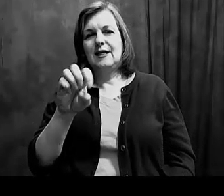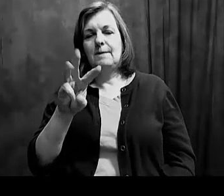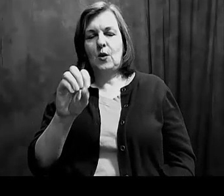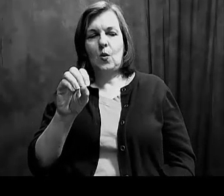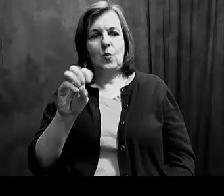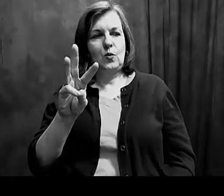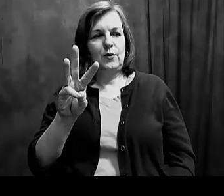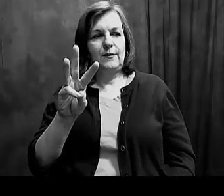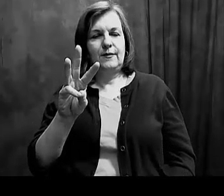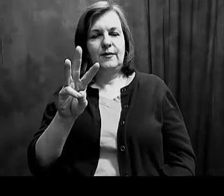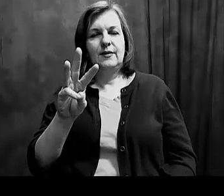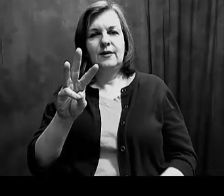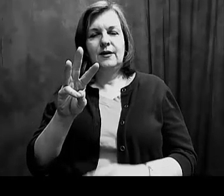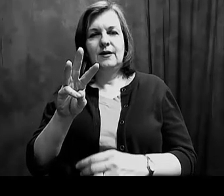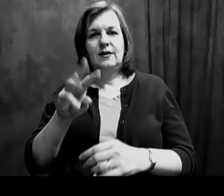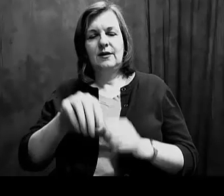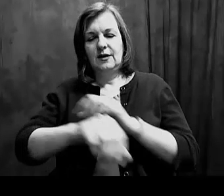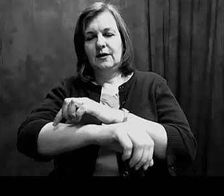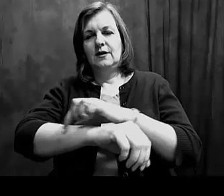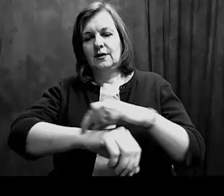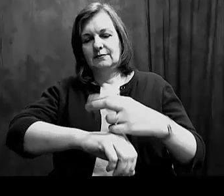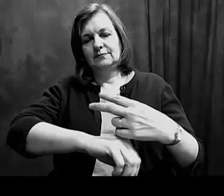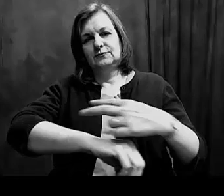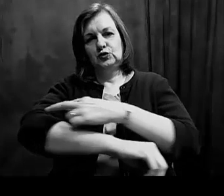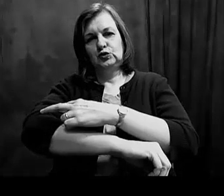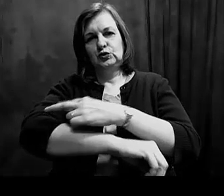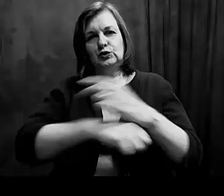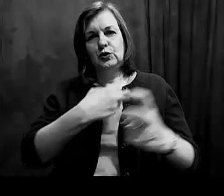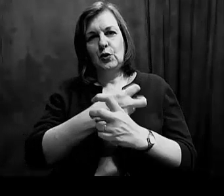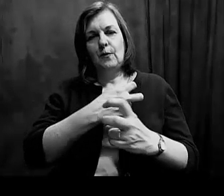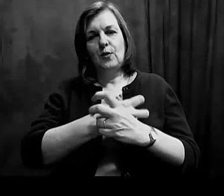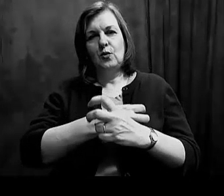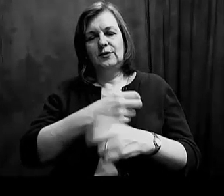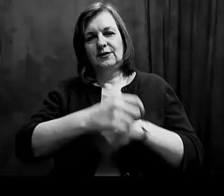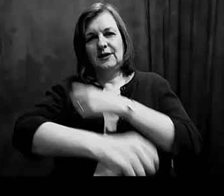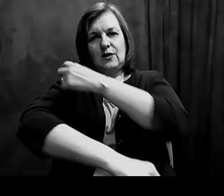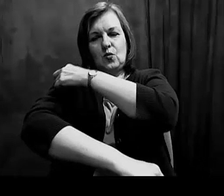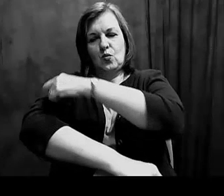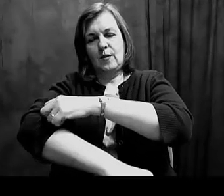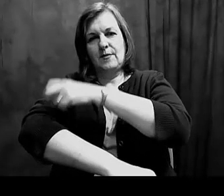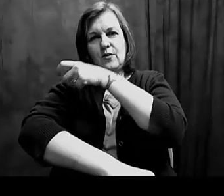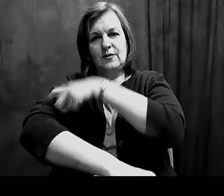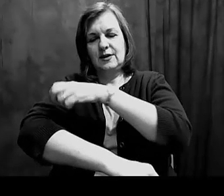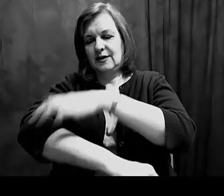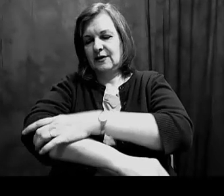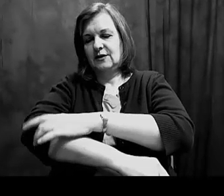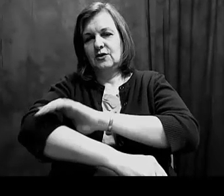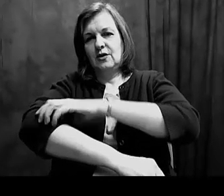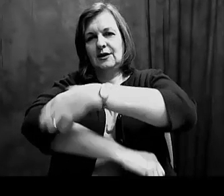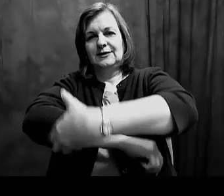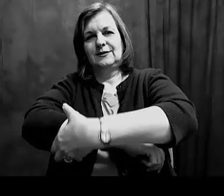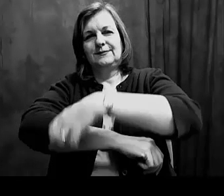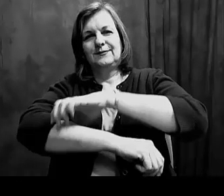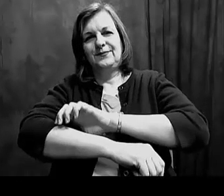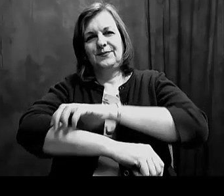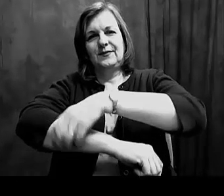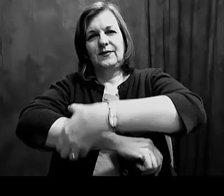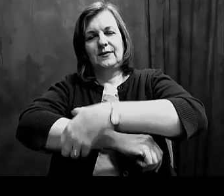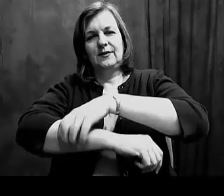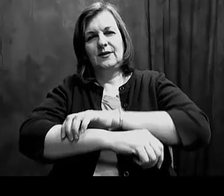and ulna are involved in this twisting motion that we see associated with our